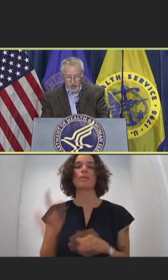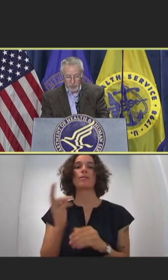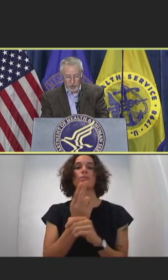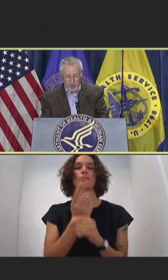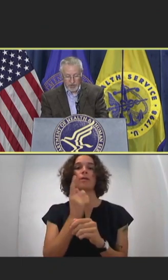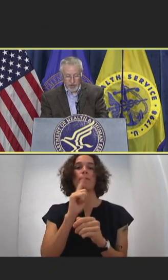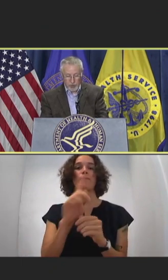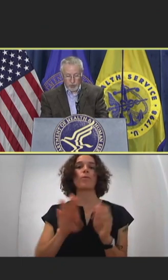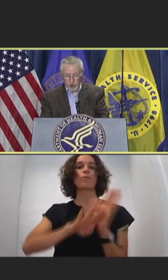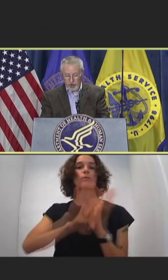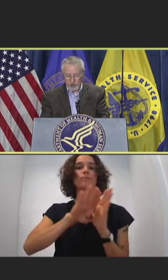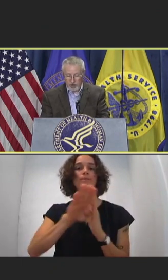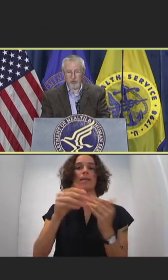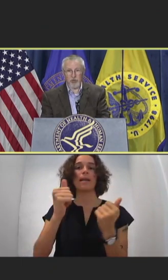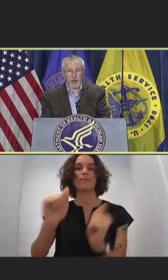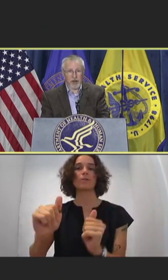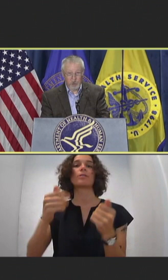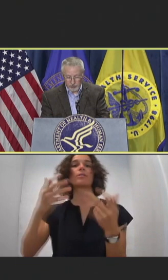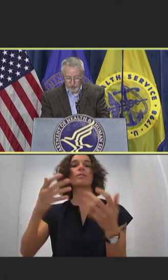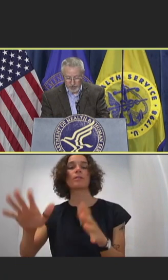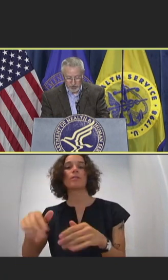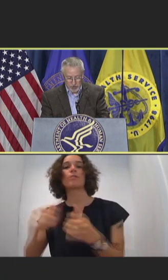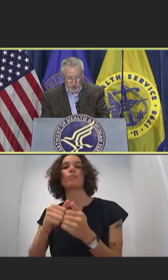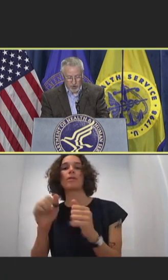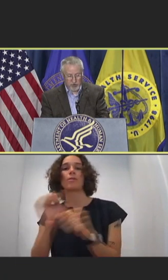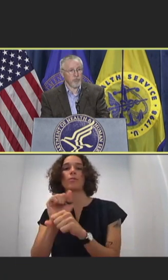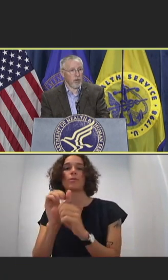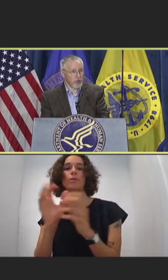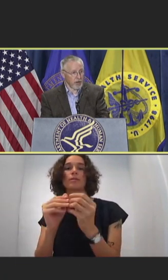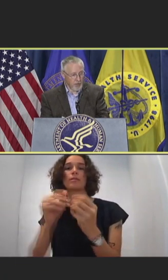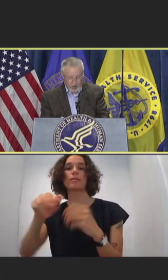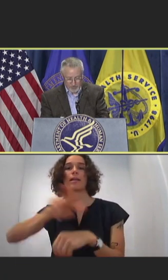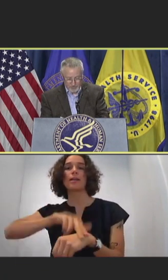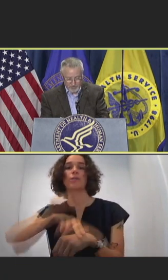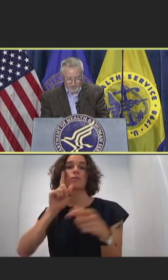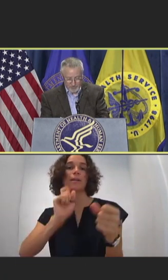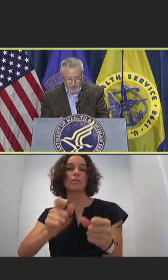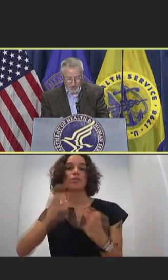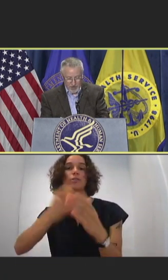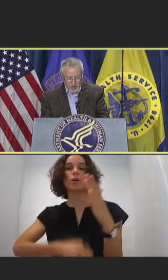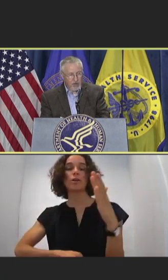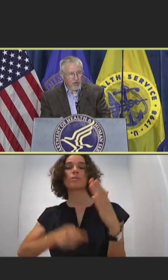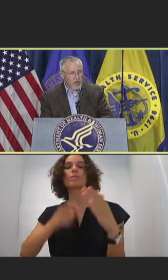we'll end the day with a working session on the national strategy charge and public comment.